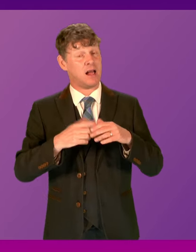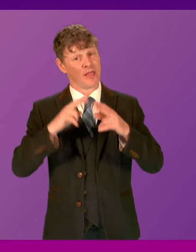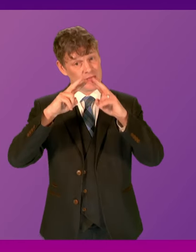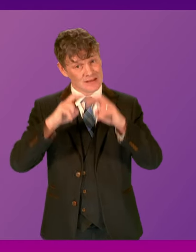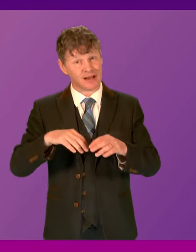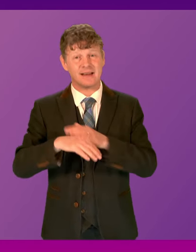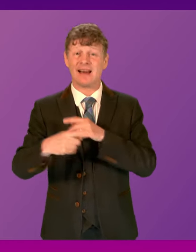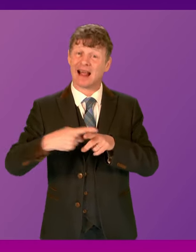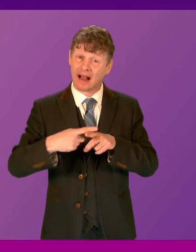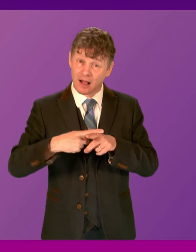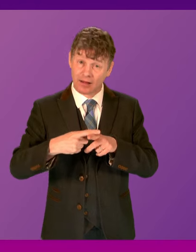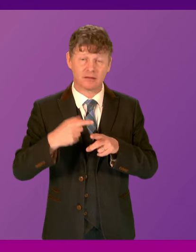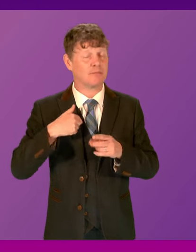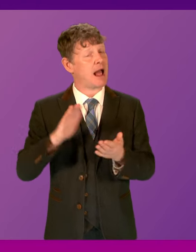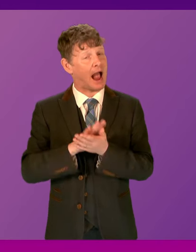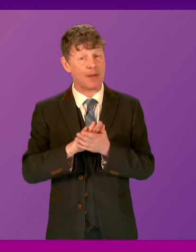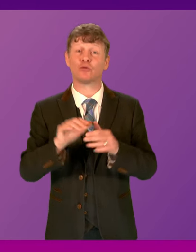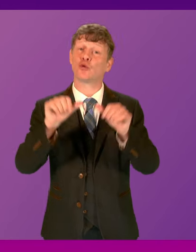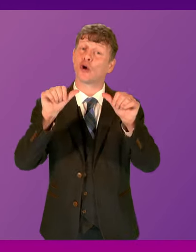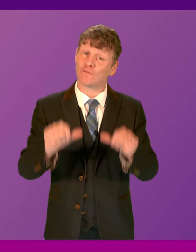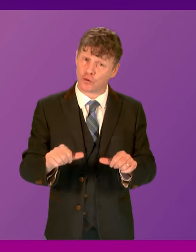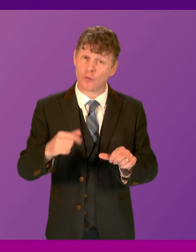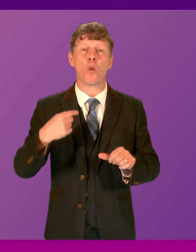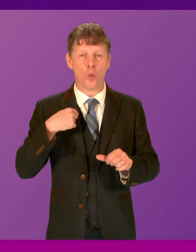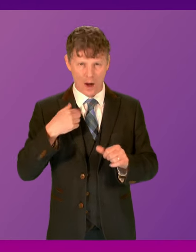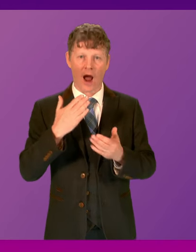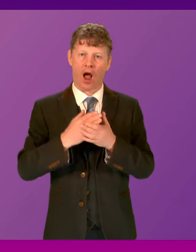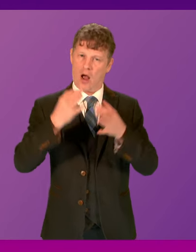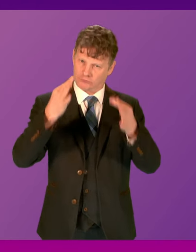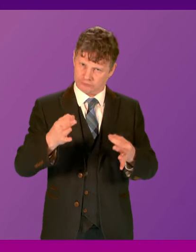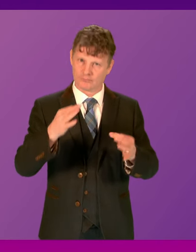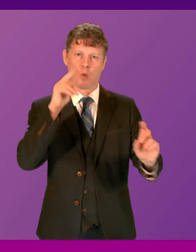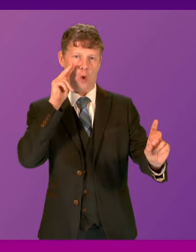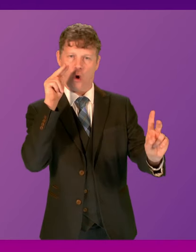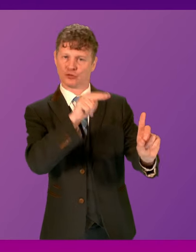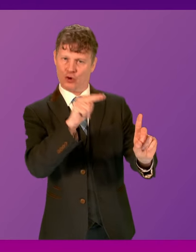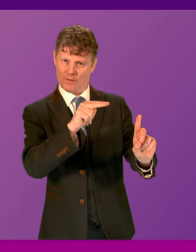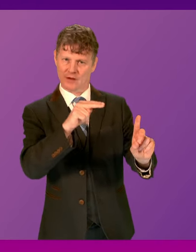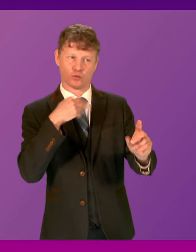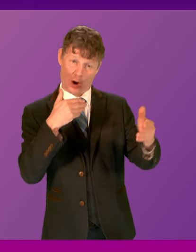I am more than happy to confirm that we are observers. We are keeping close to NHS England,